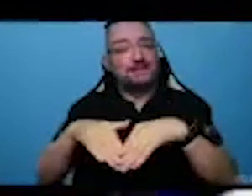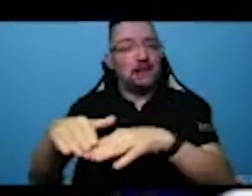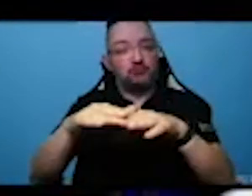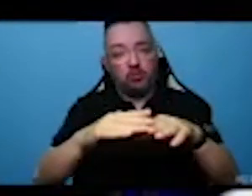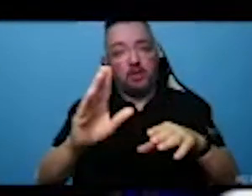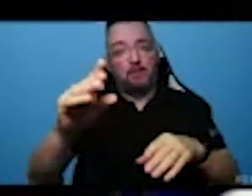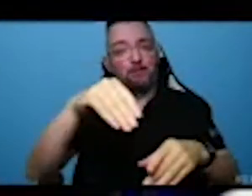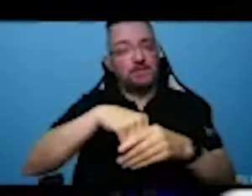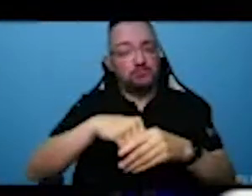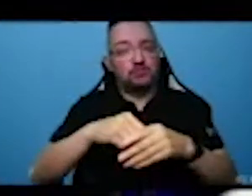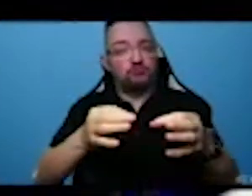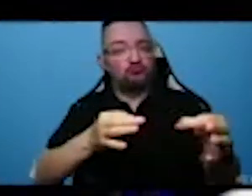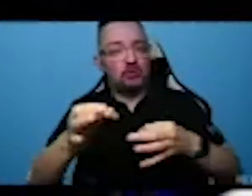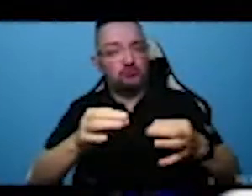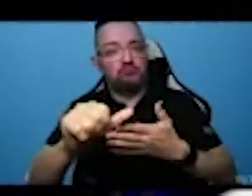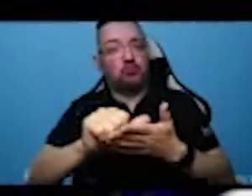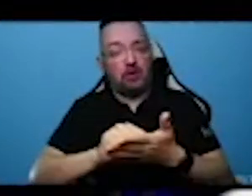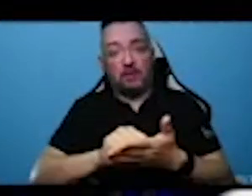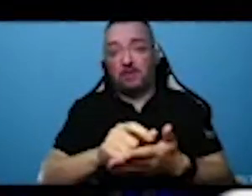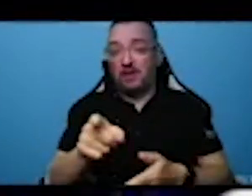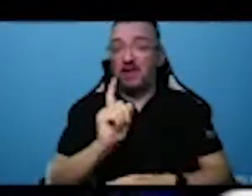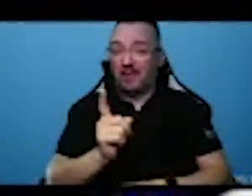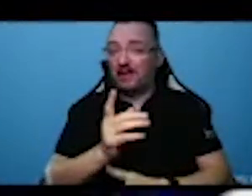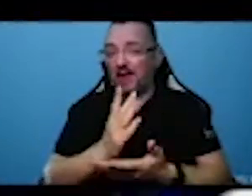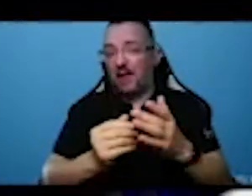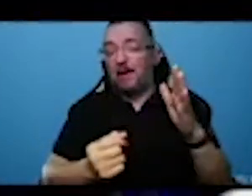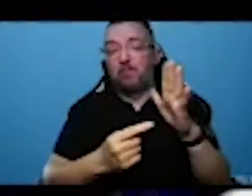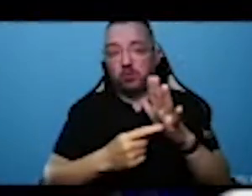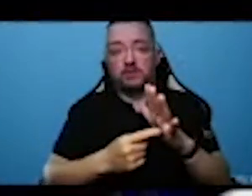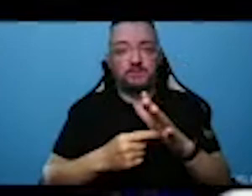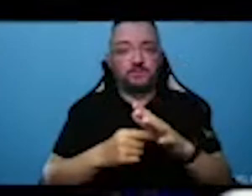is so important because, um, in terms of, uh, in terms of thinking about